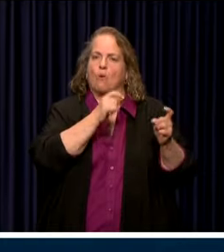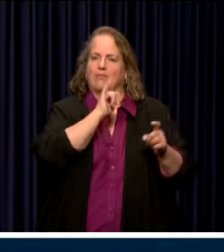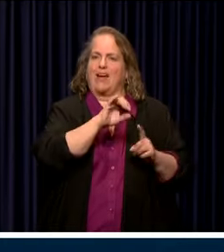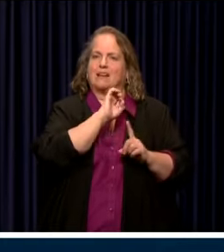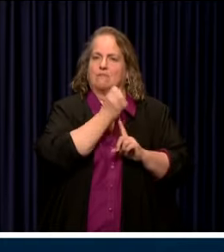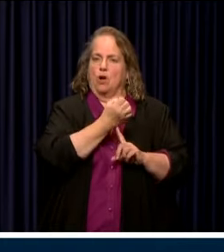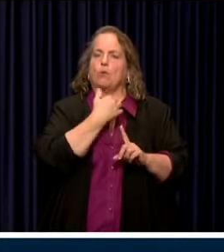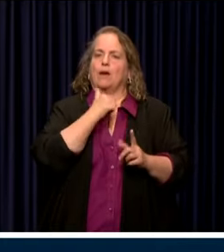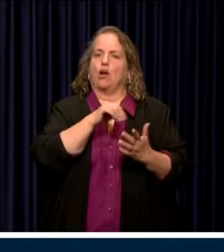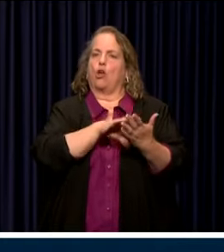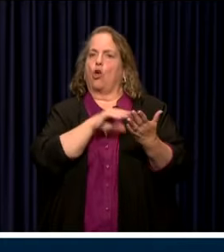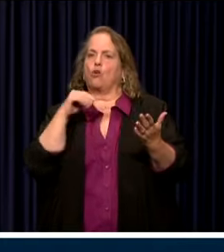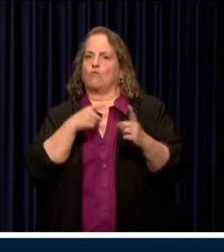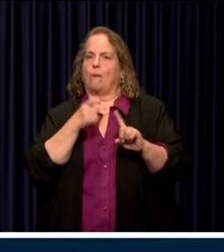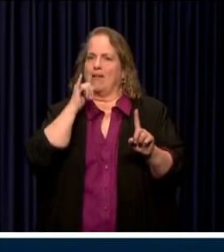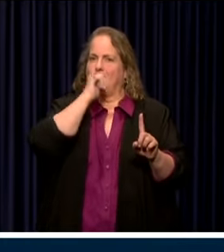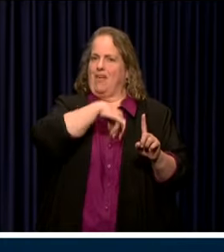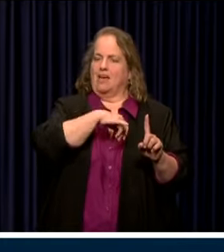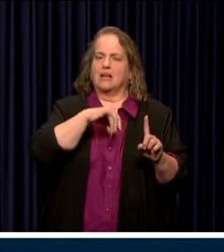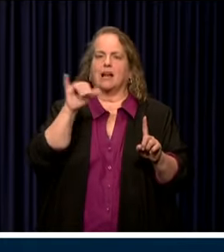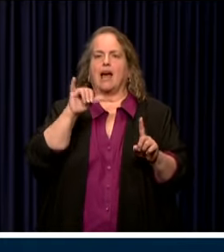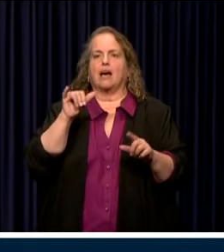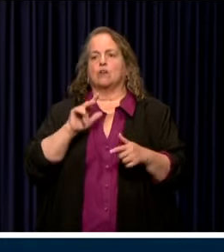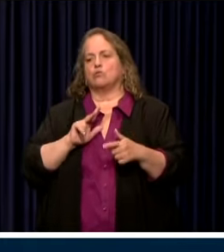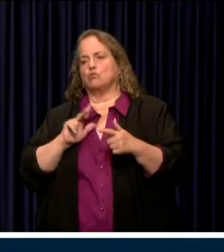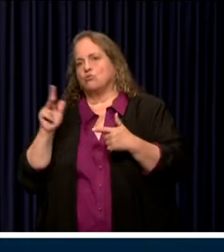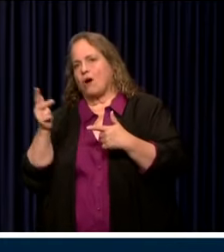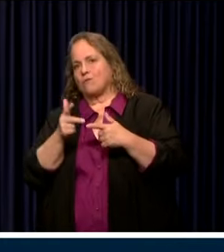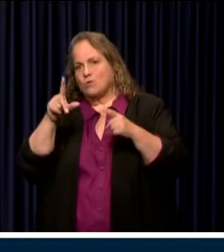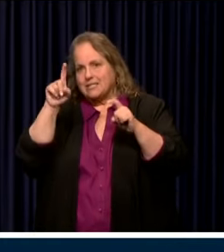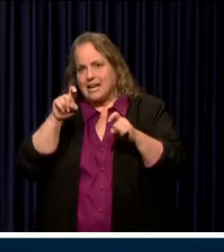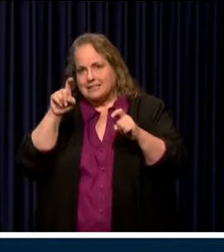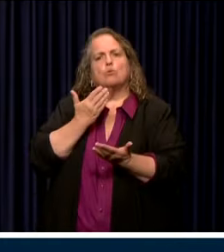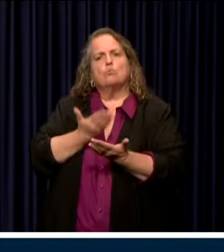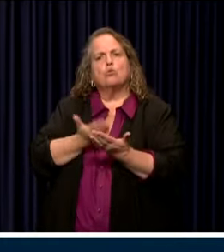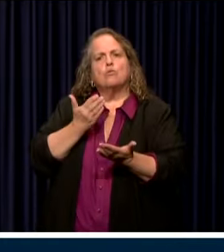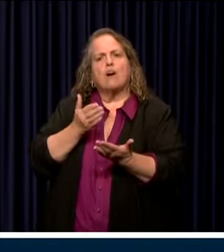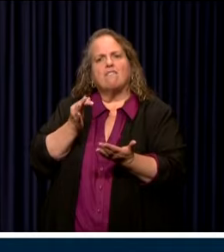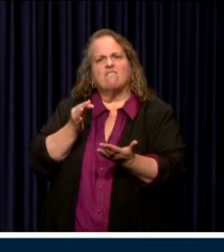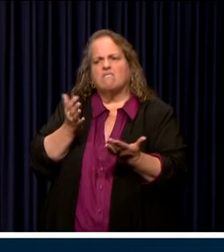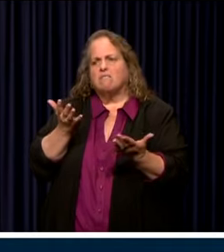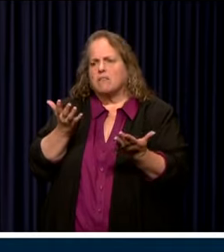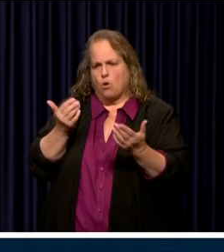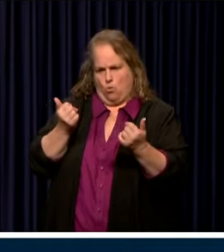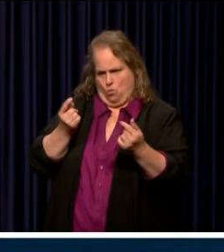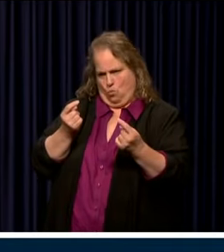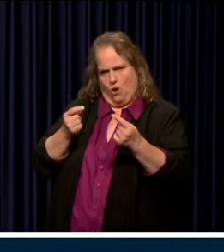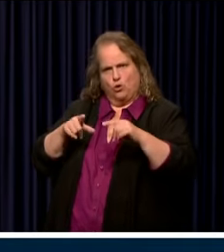SO YOU LOOK AT JUST THAT AMOUNT